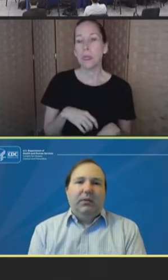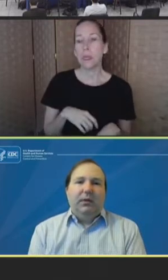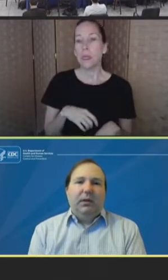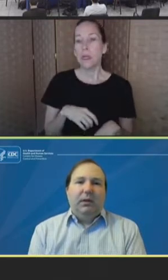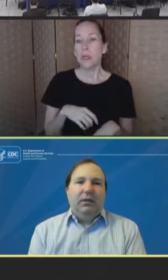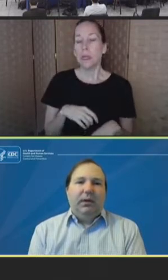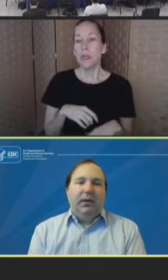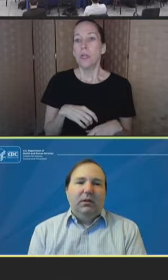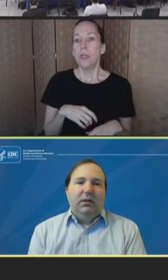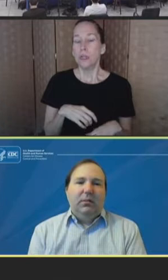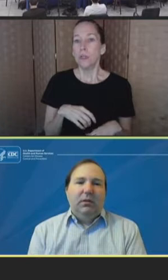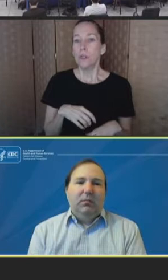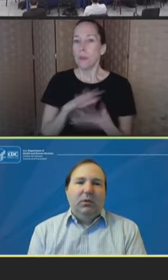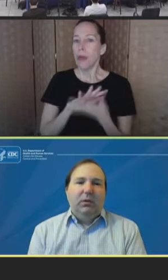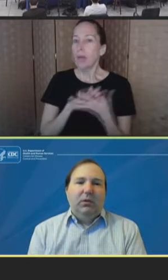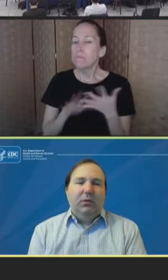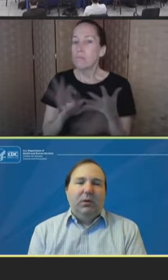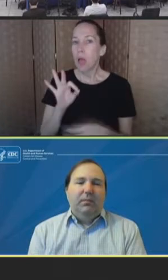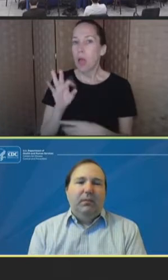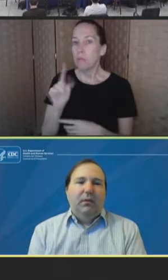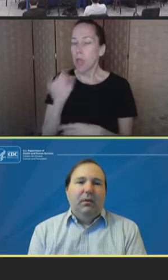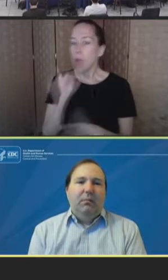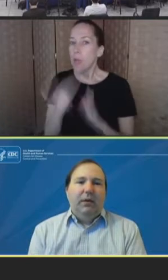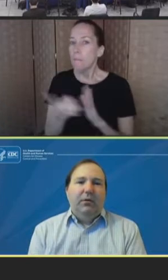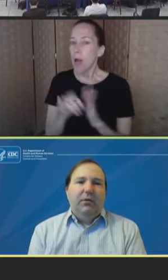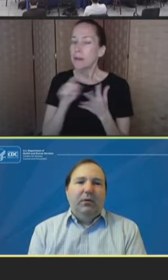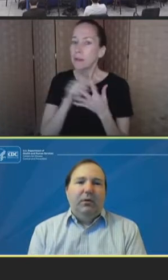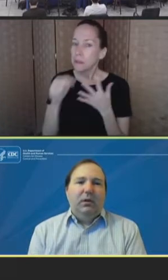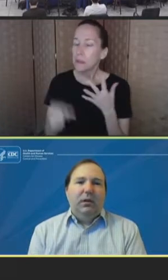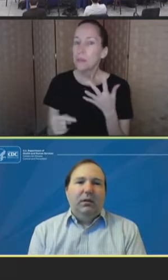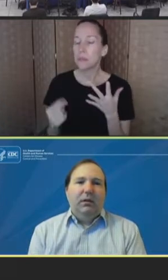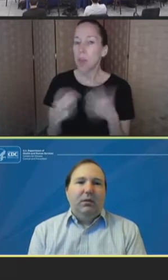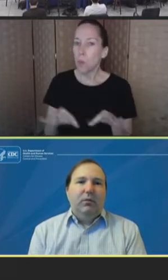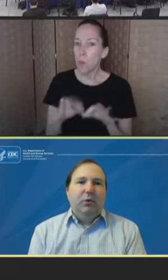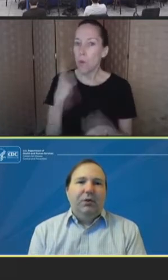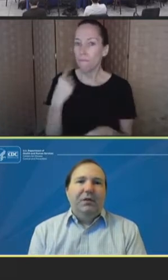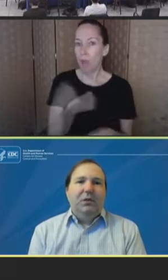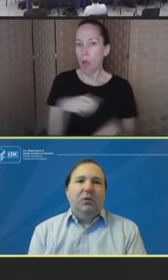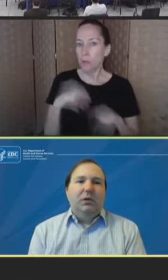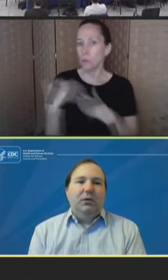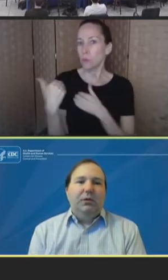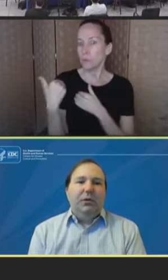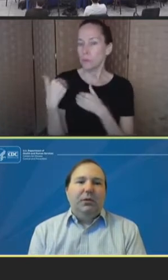FDA identified as being important to monitor for in this context of Emergency Use Authorization.